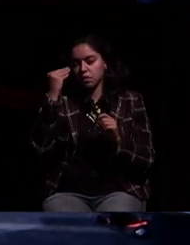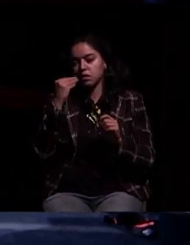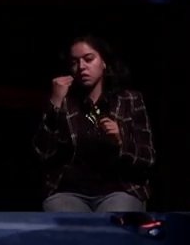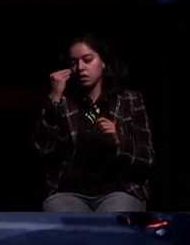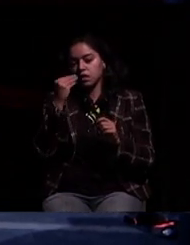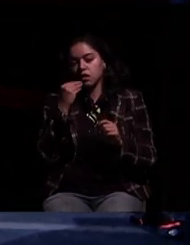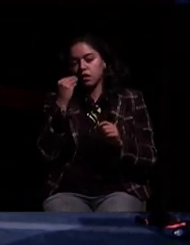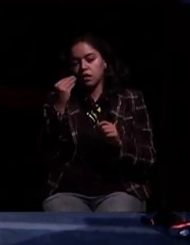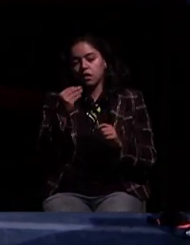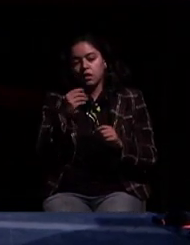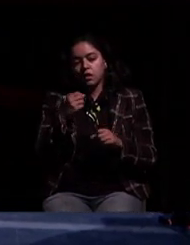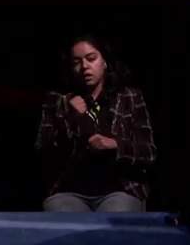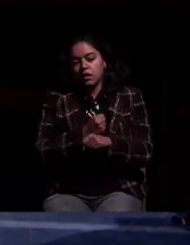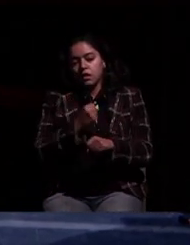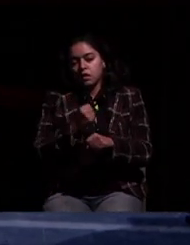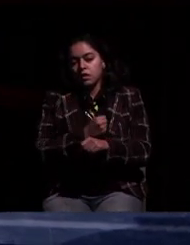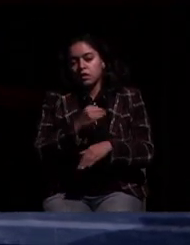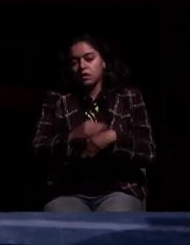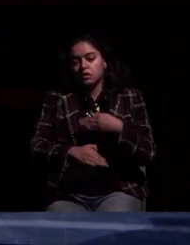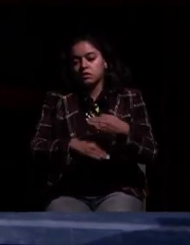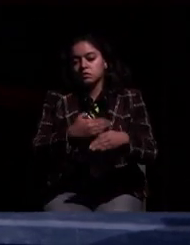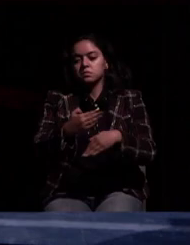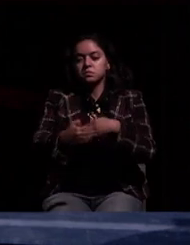what we are construing as experience